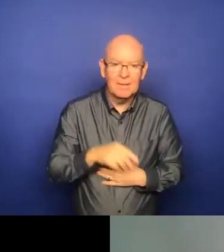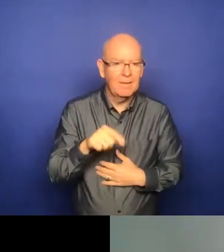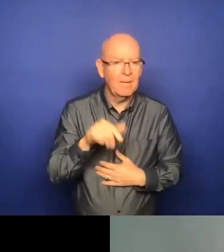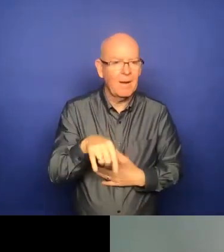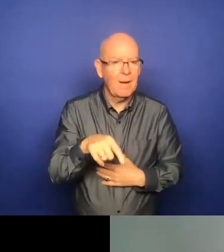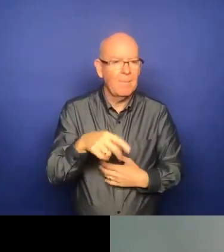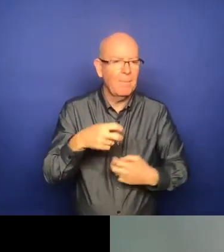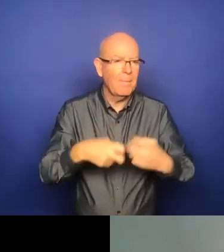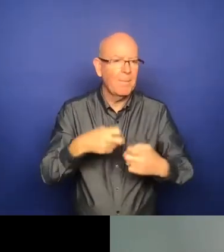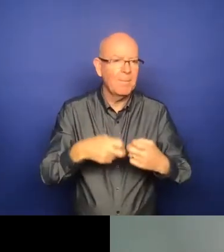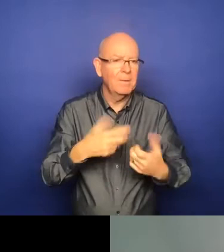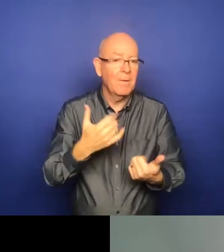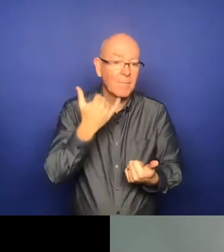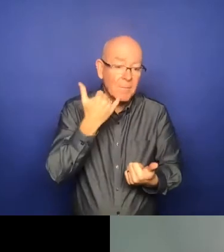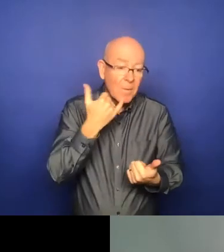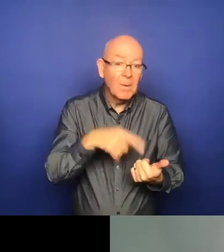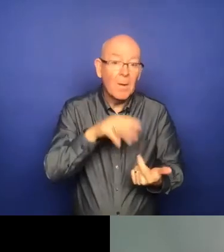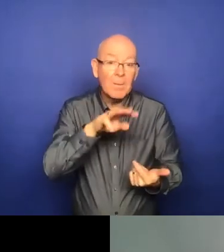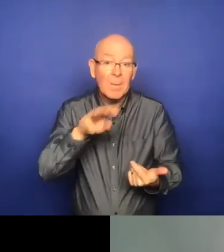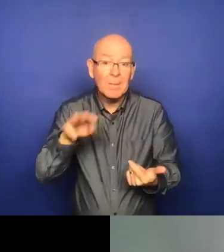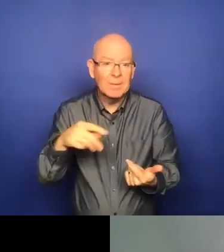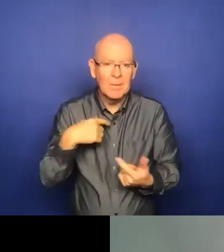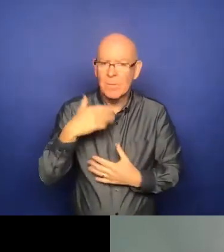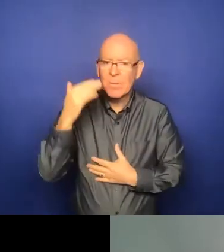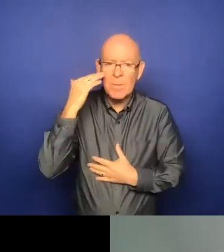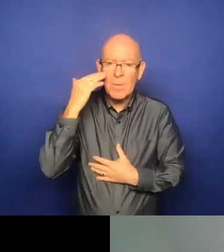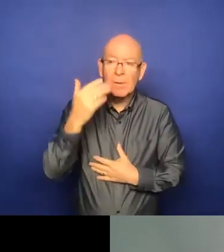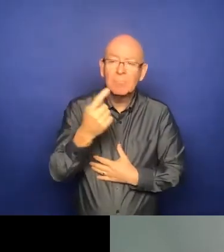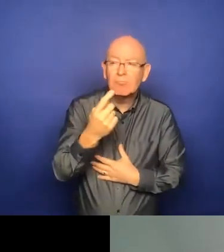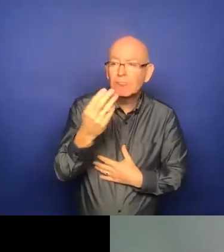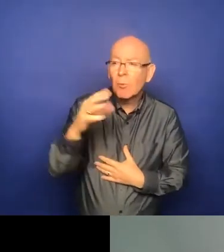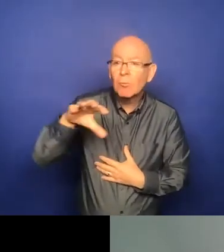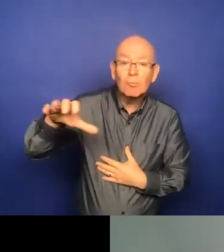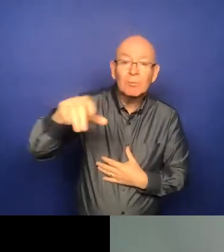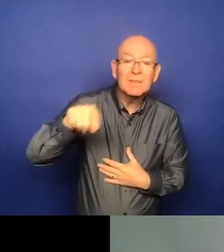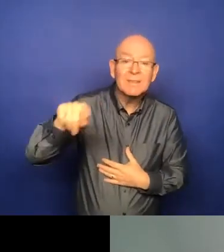access to telephone and the Internet than others.